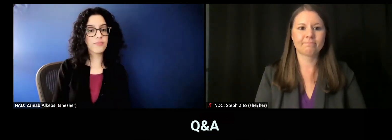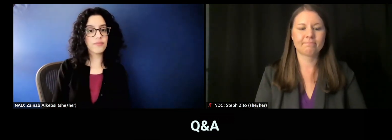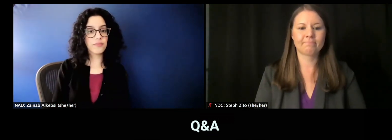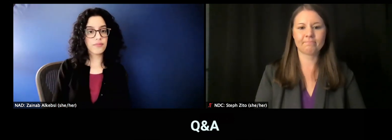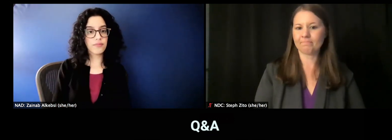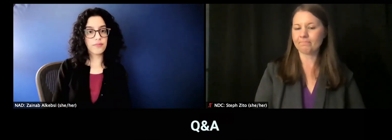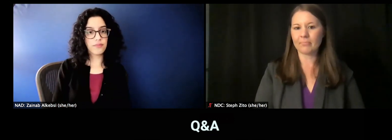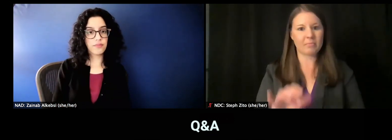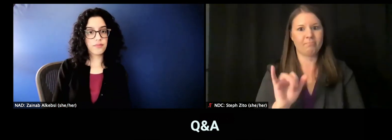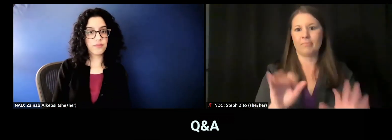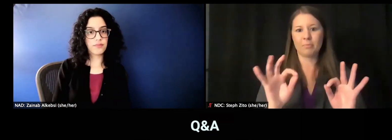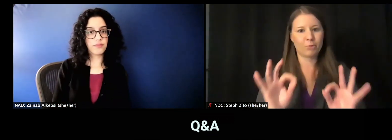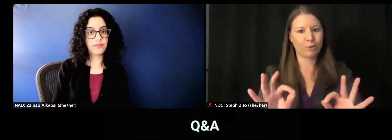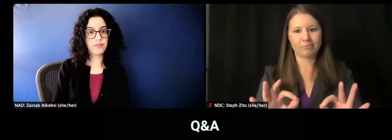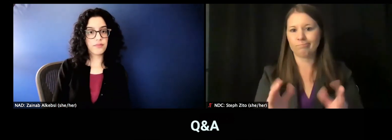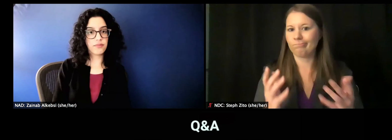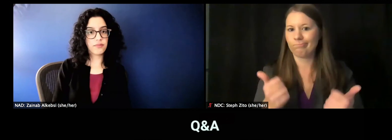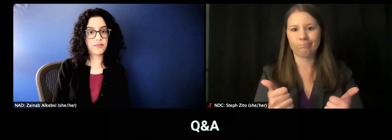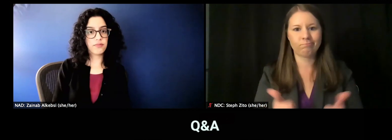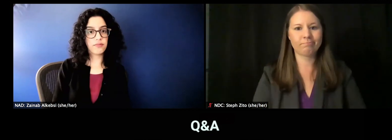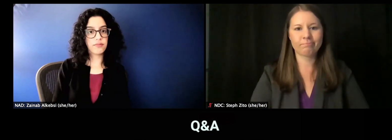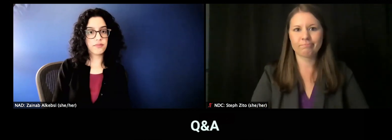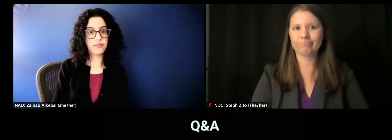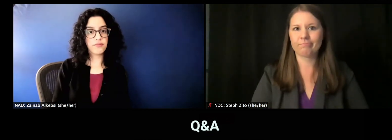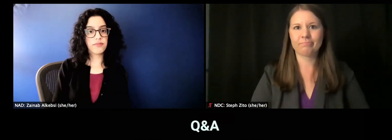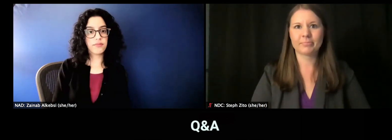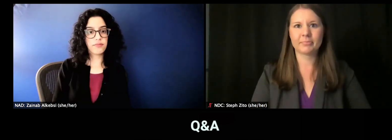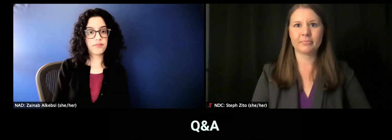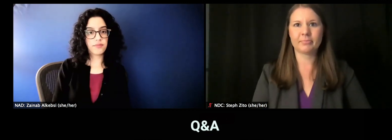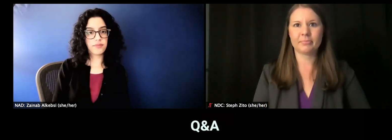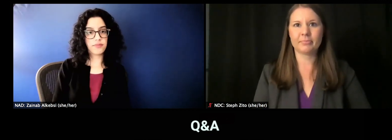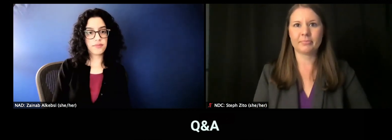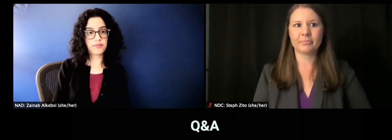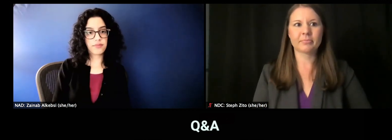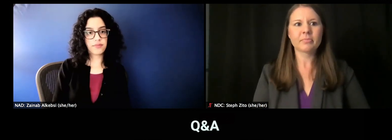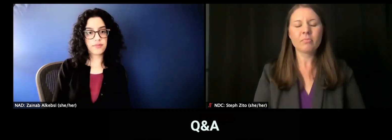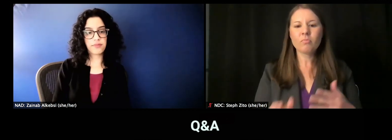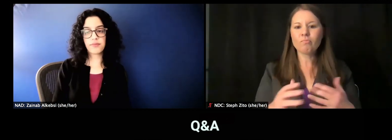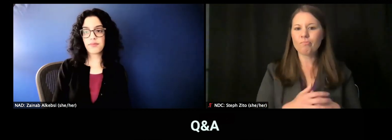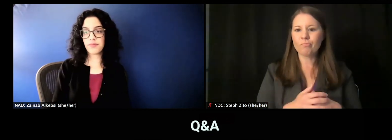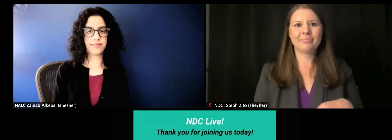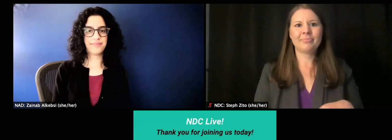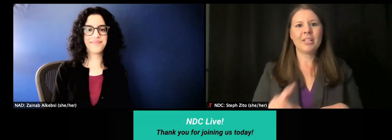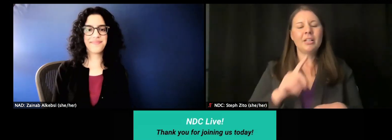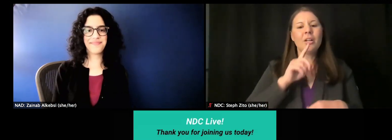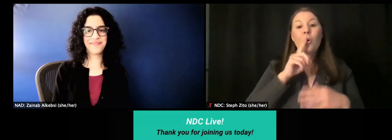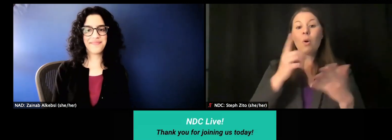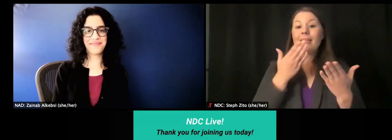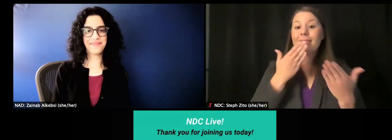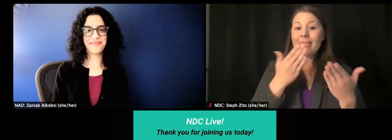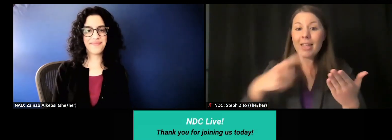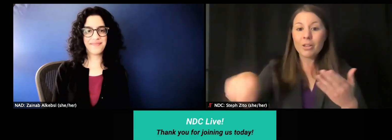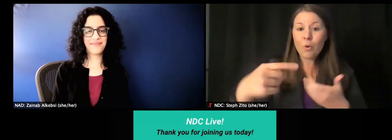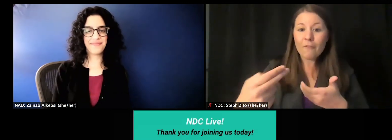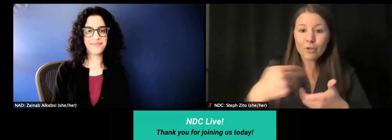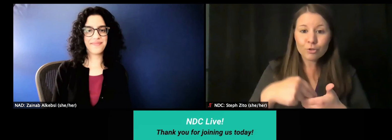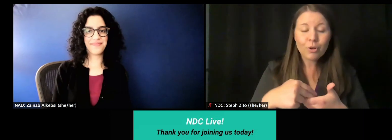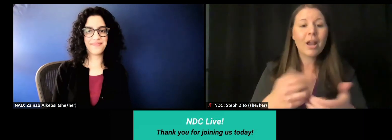No, I think you got it spot on. Thank you. At this point, we would like to wrap up for the day. We will move along to the next slide.